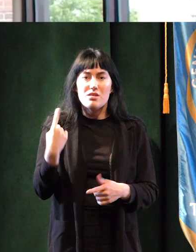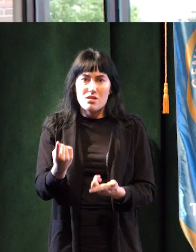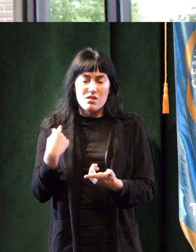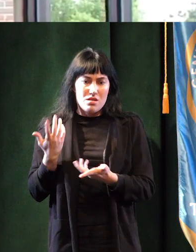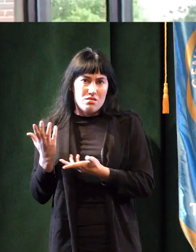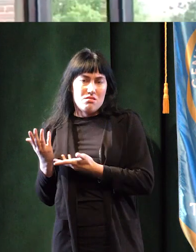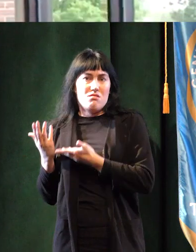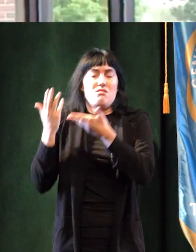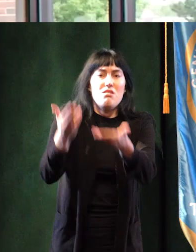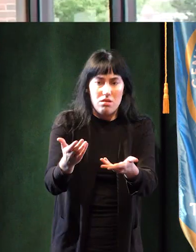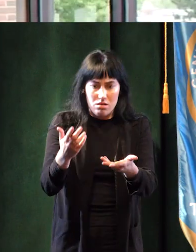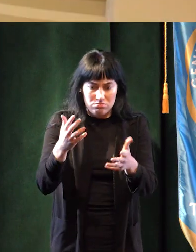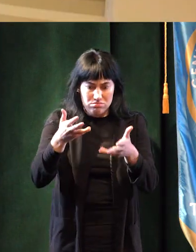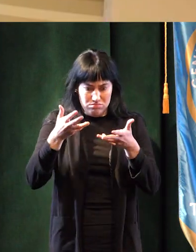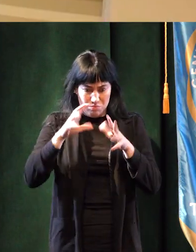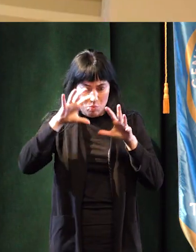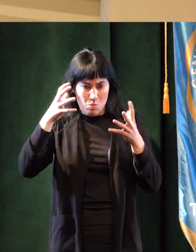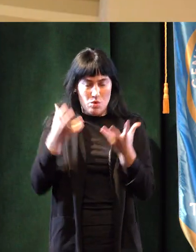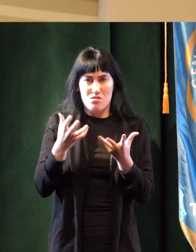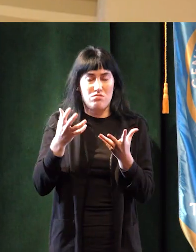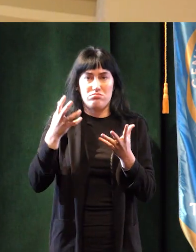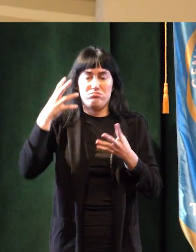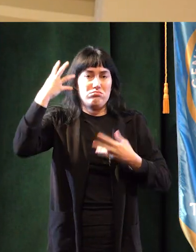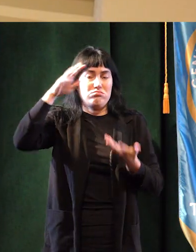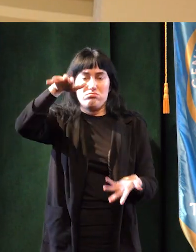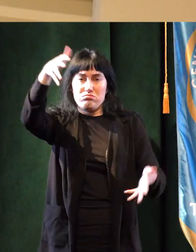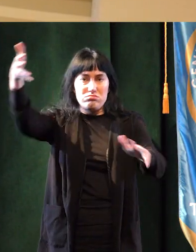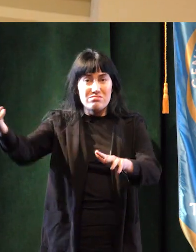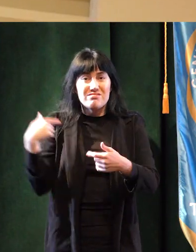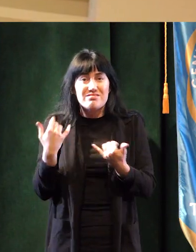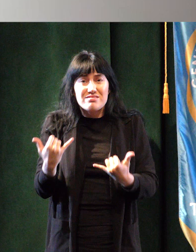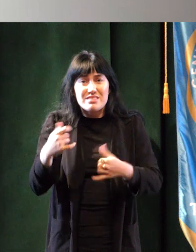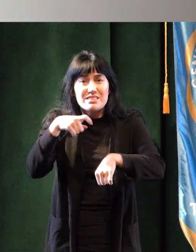thrust unwittingly into a world embroiled in chaos this is a time of